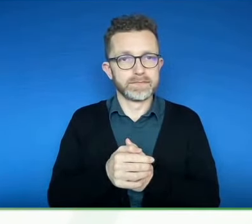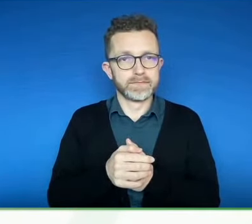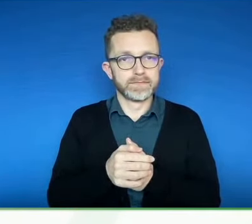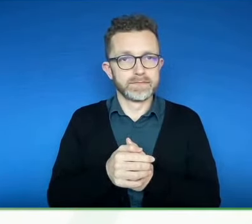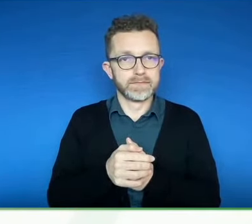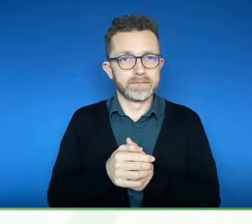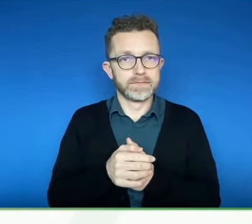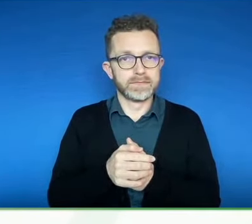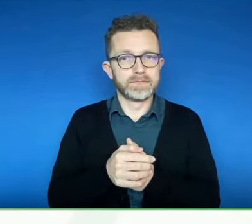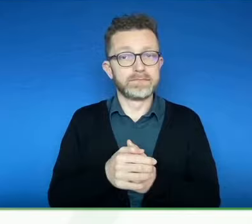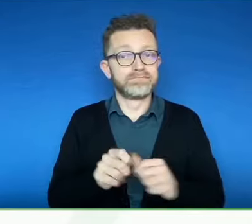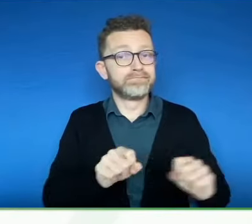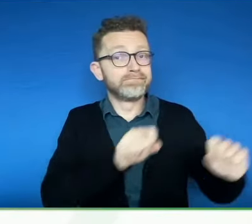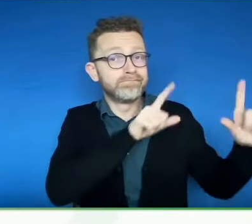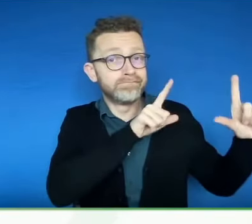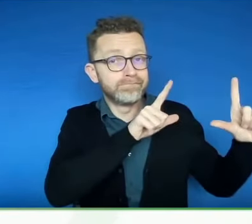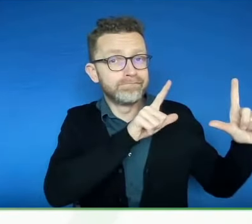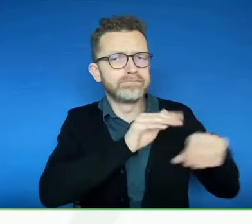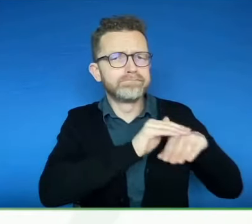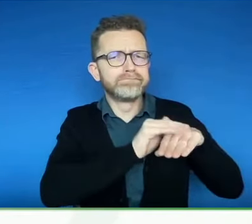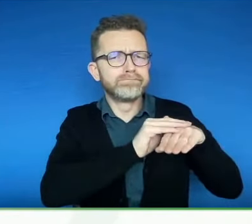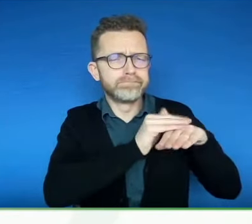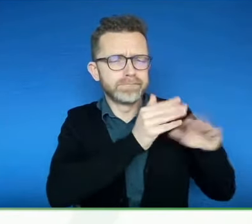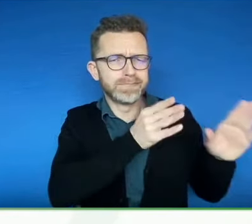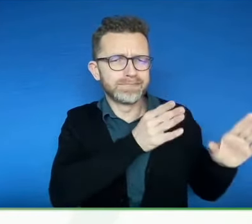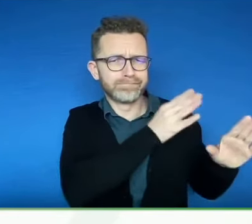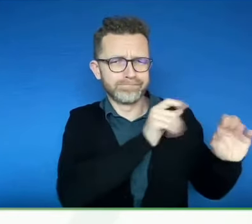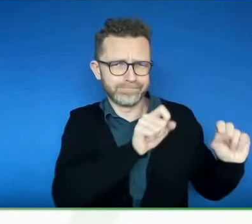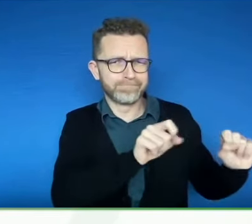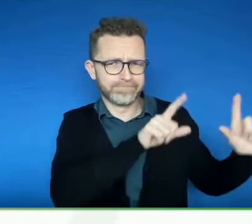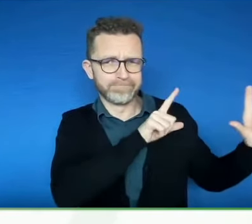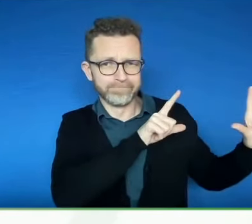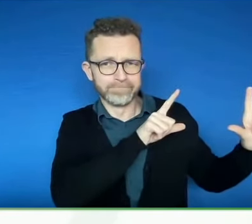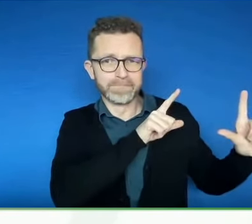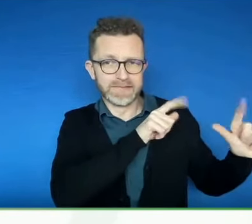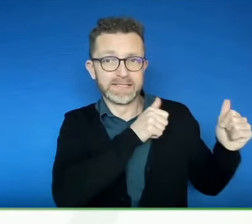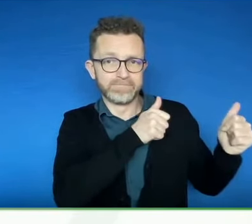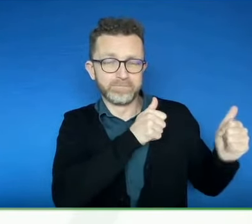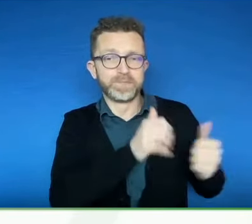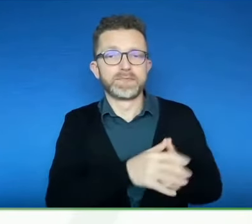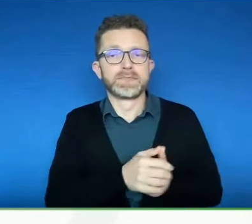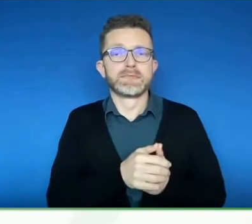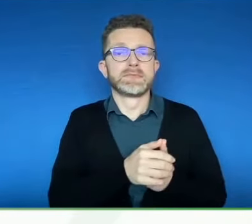What to do is grant these people more autonomy in their lives and more independent.